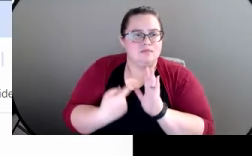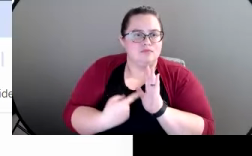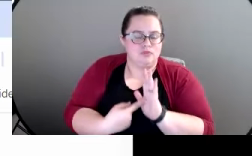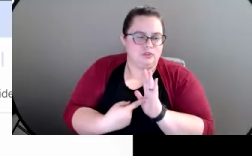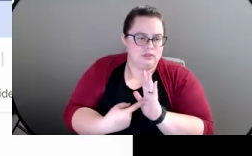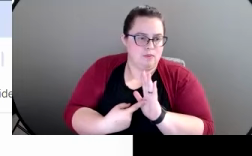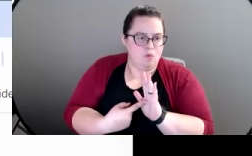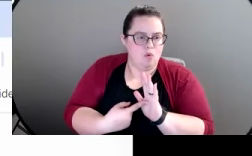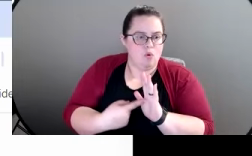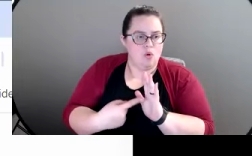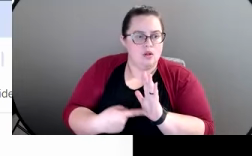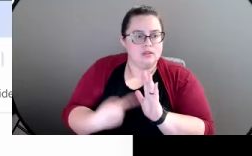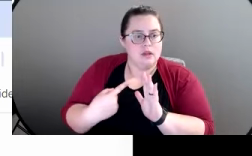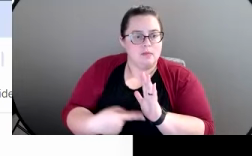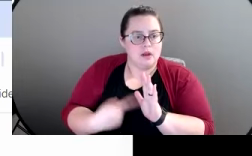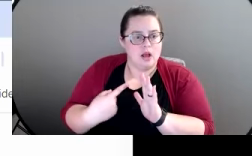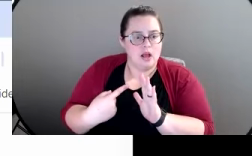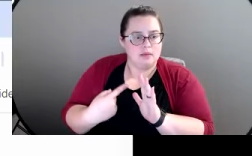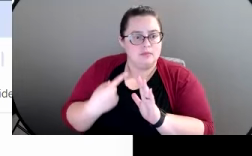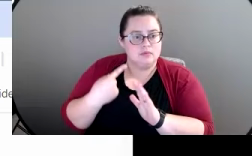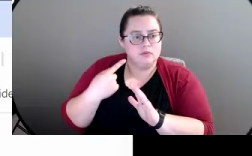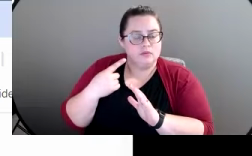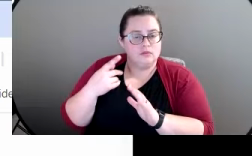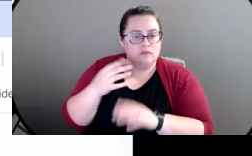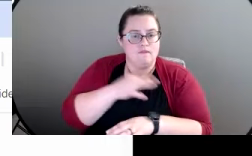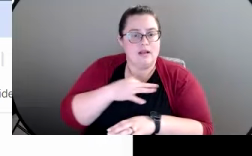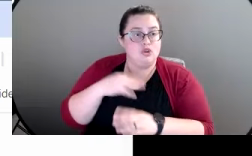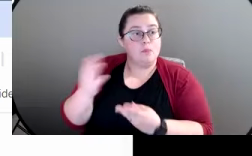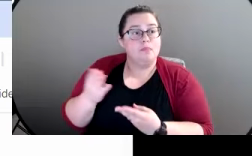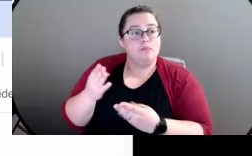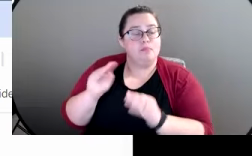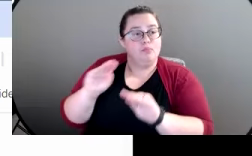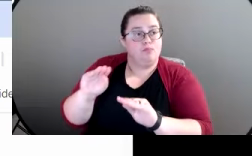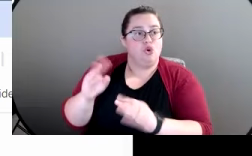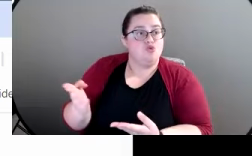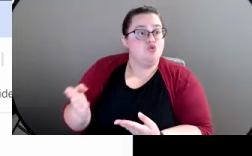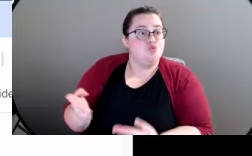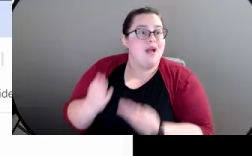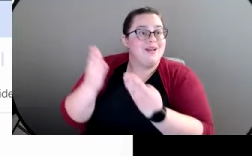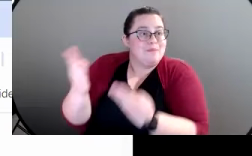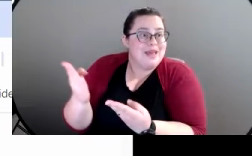sometimes when, faculty puts a recommended textbook that's not supposed